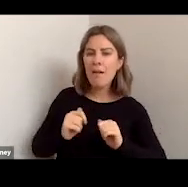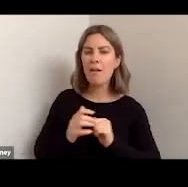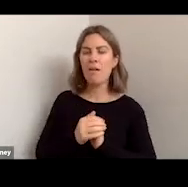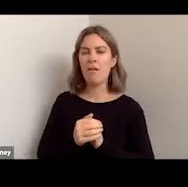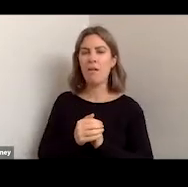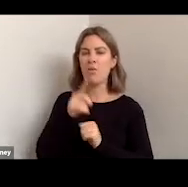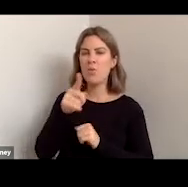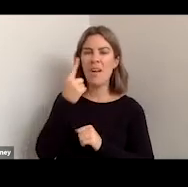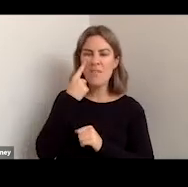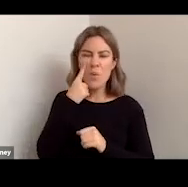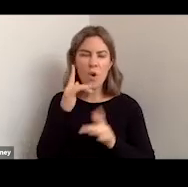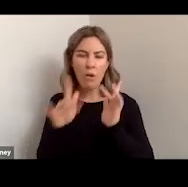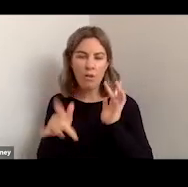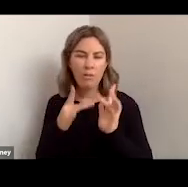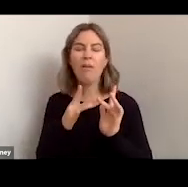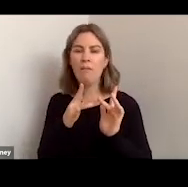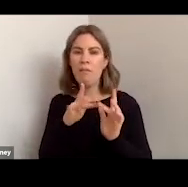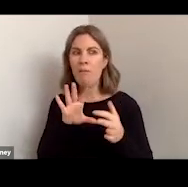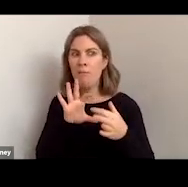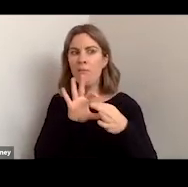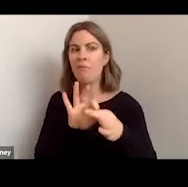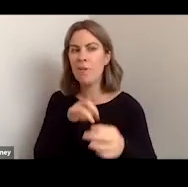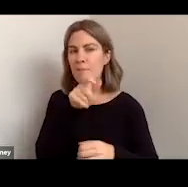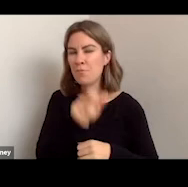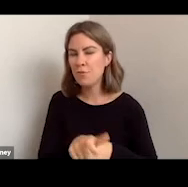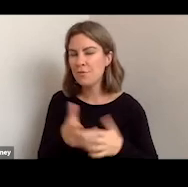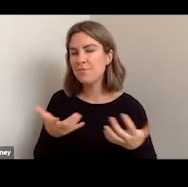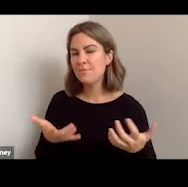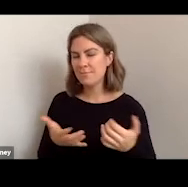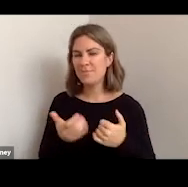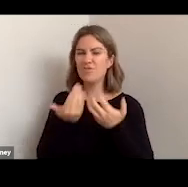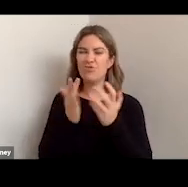online, but you get the general idea. Another one is Facebook,